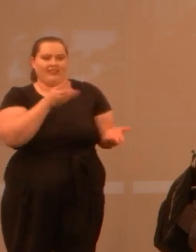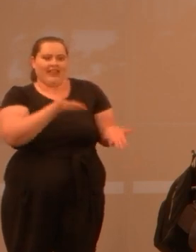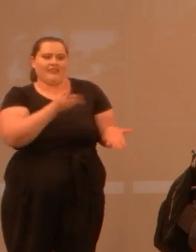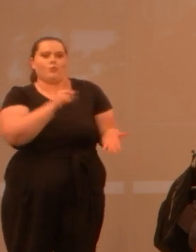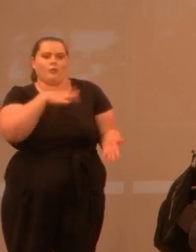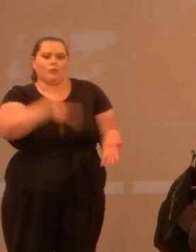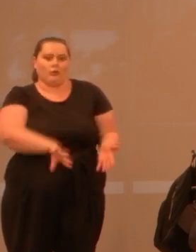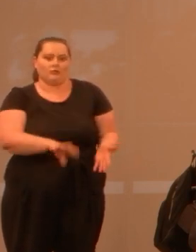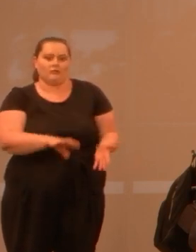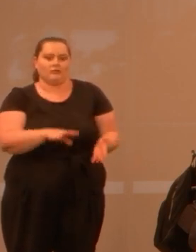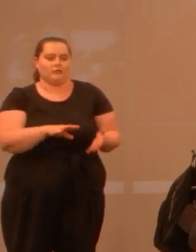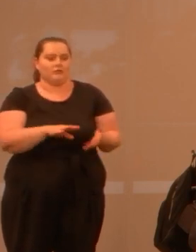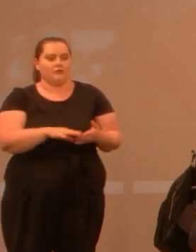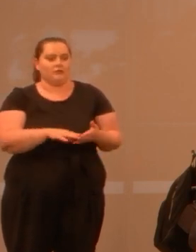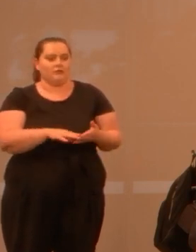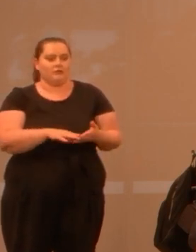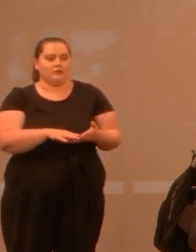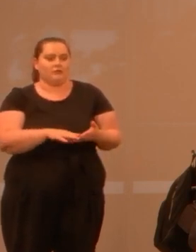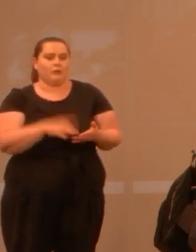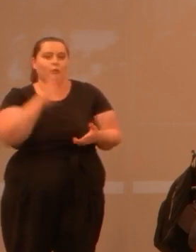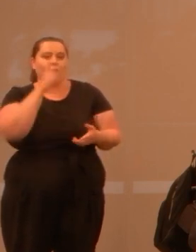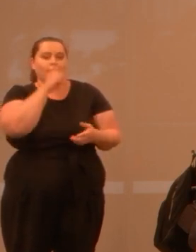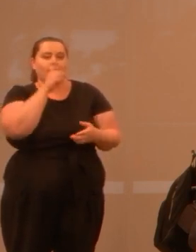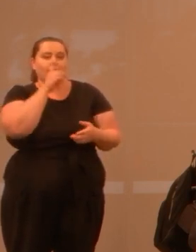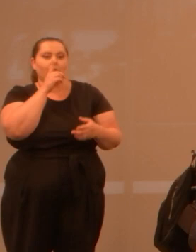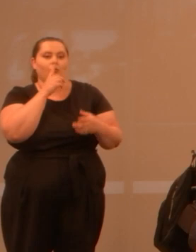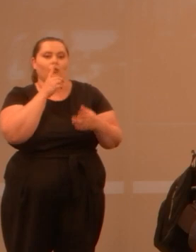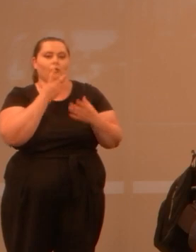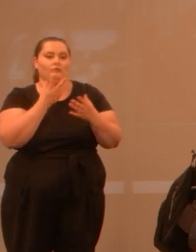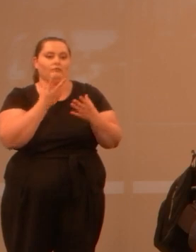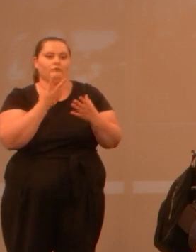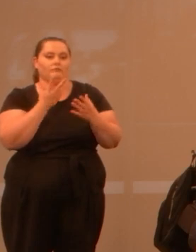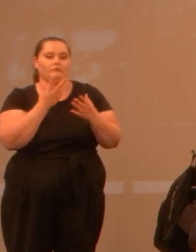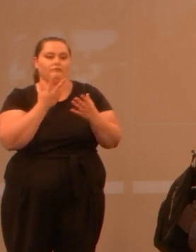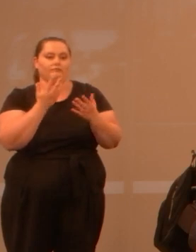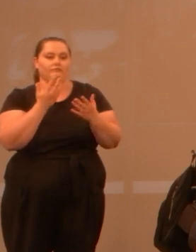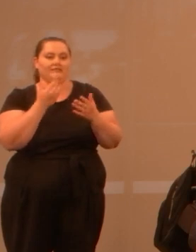are with organisations that are new to the accessibility journey, to be able